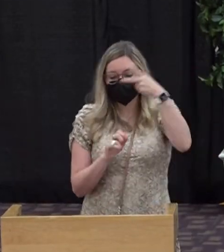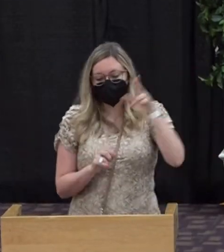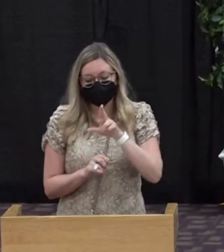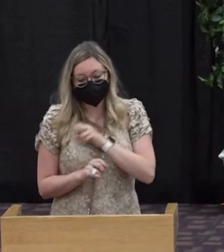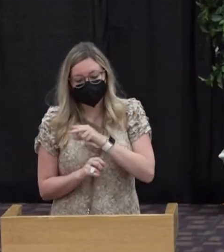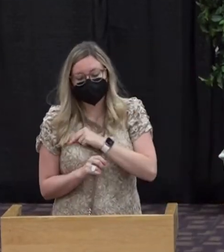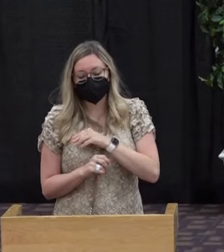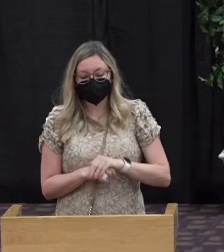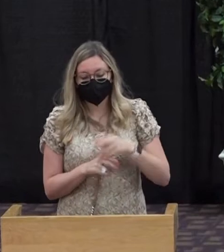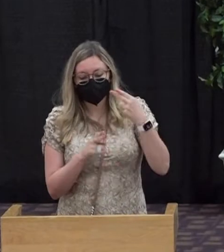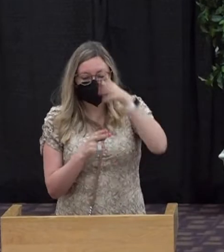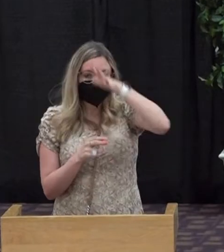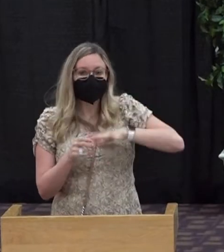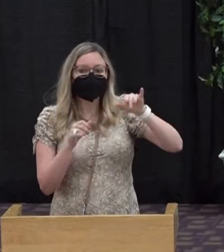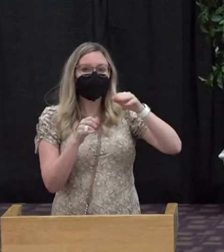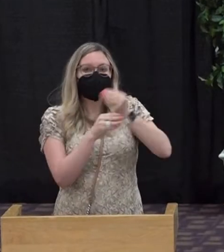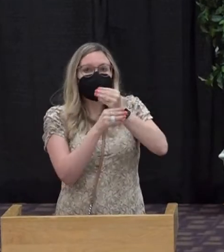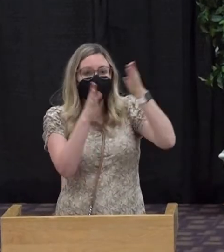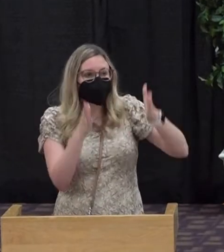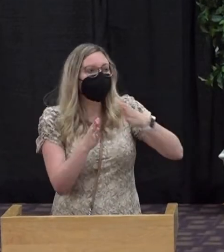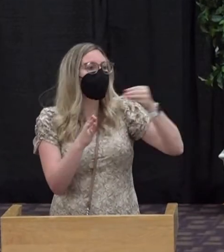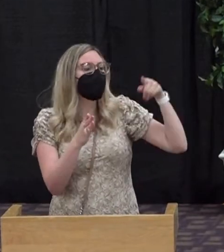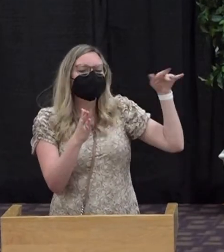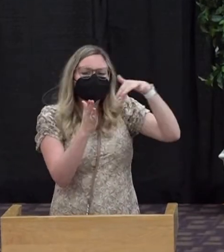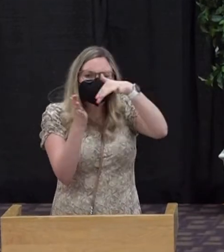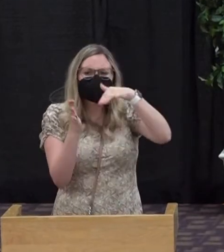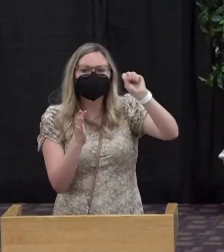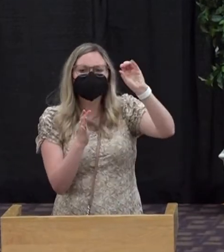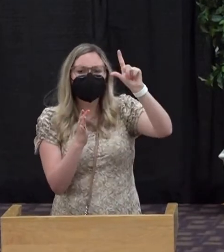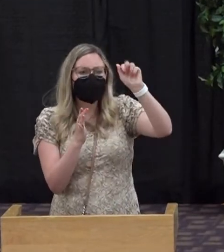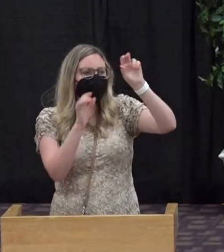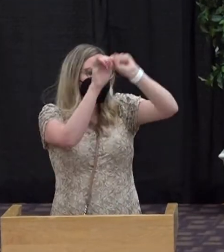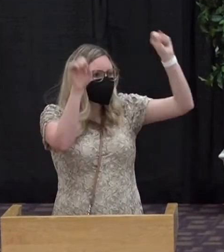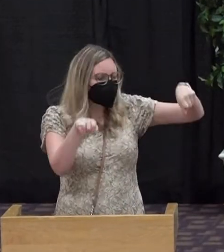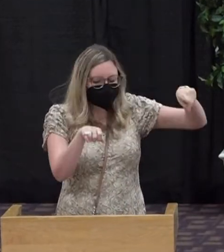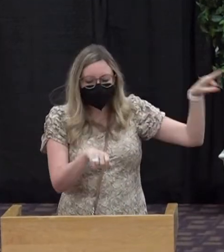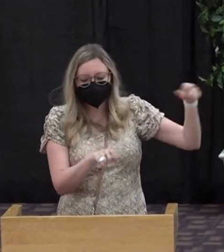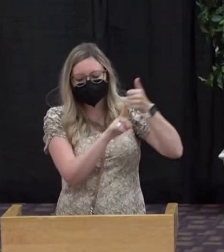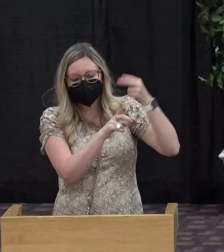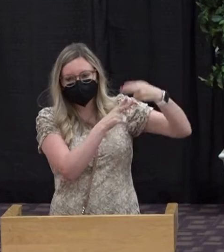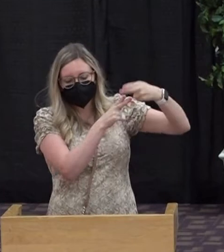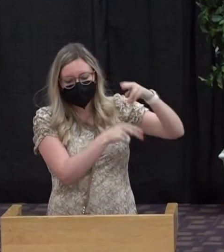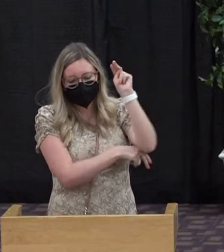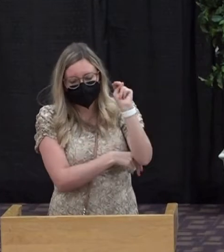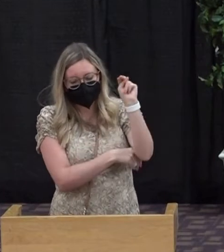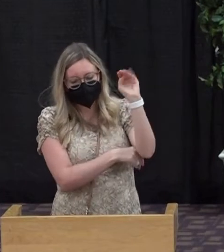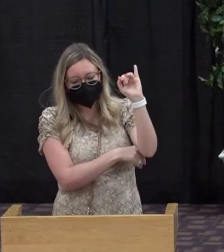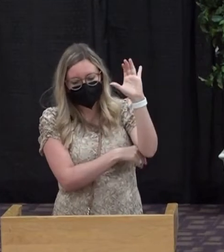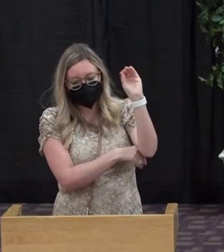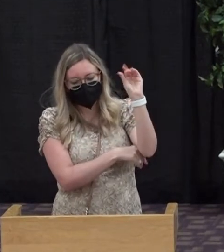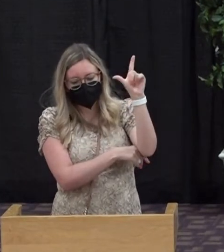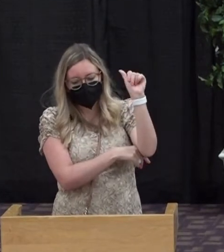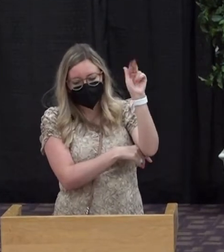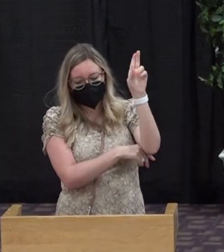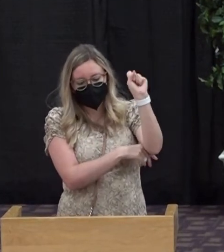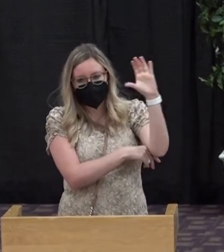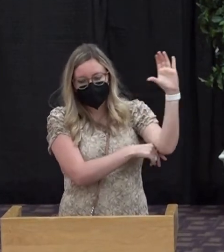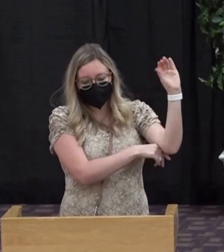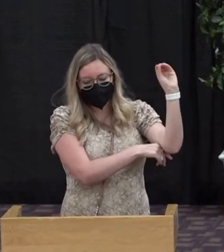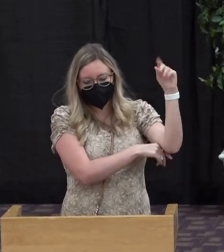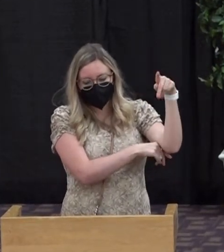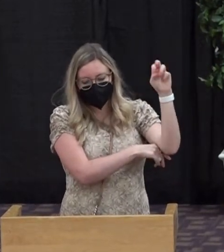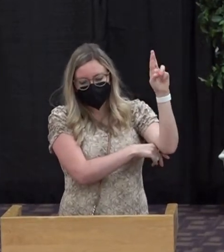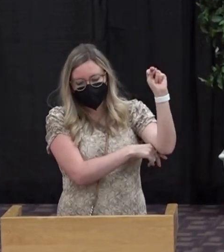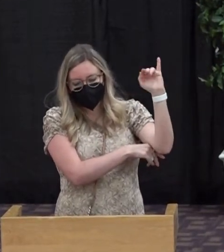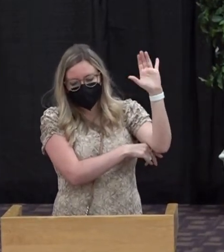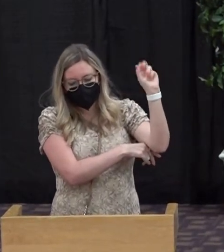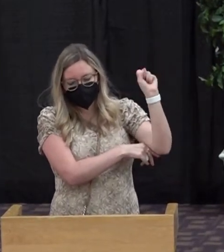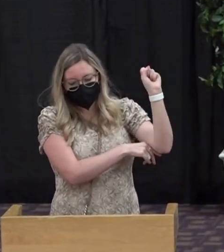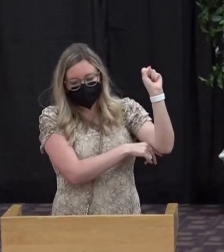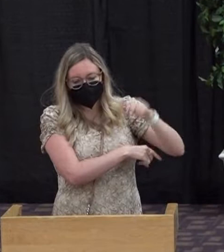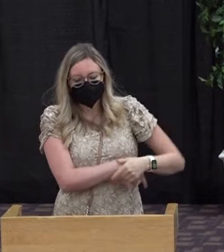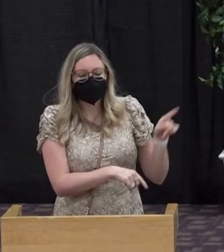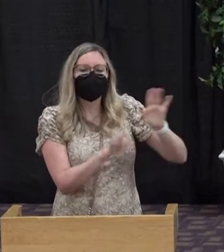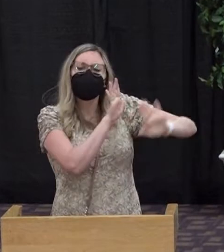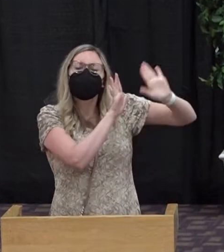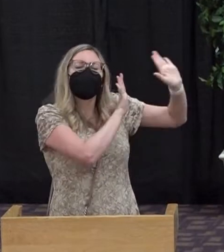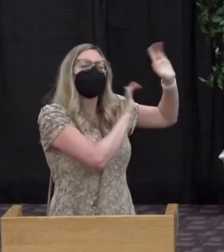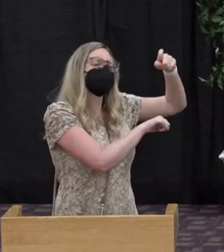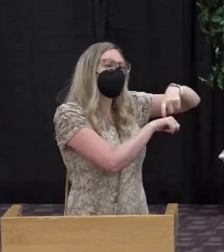The second award to be presented is a mathematician who studied the solar system, and it's Nicholas Copernicus.